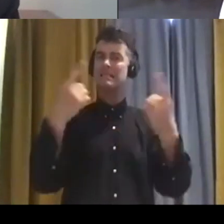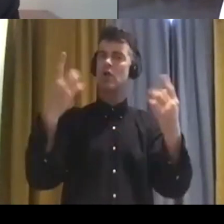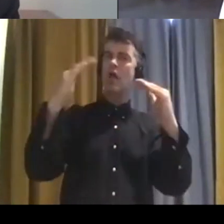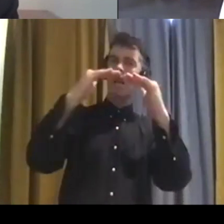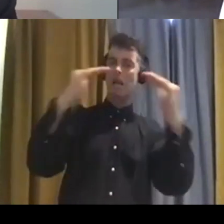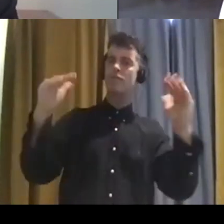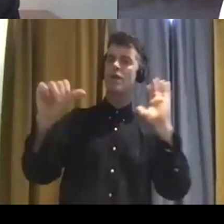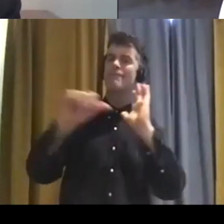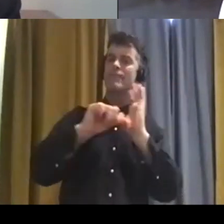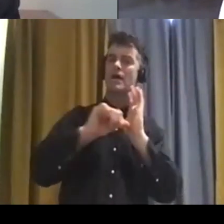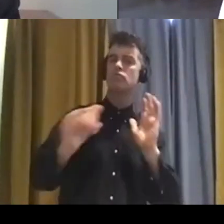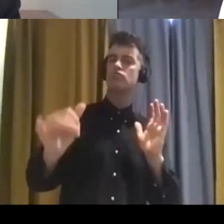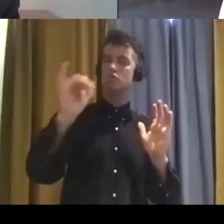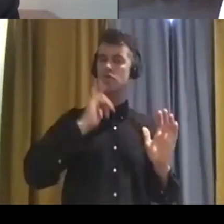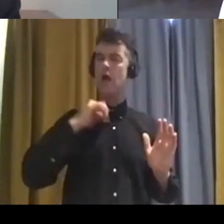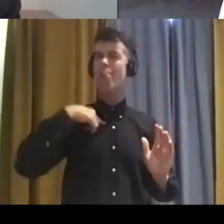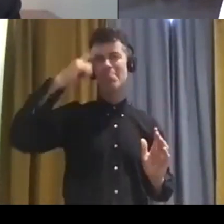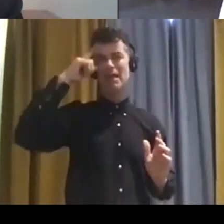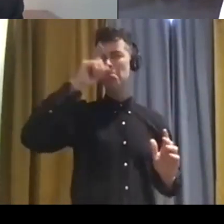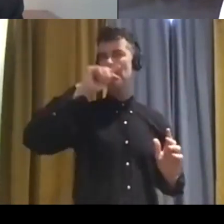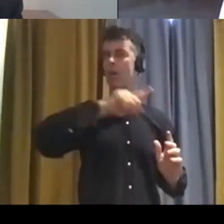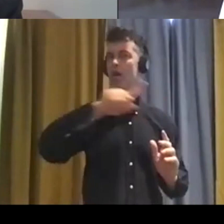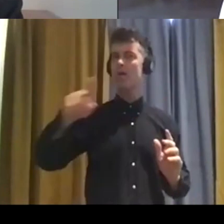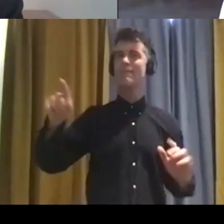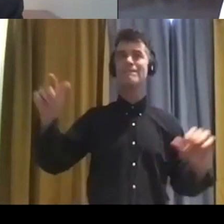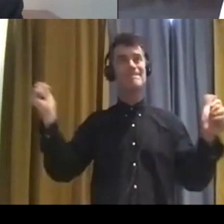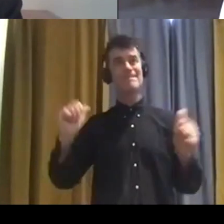and I think it's just that people have thought about these things with different parts of